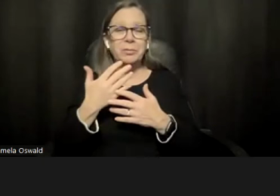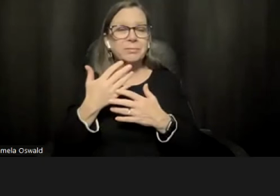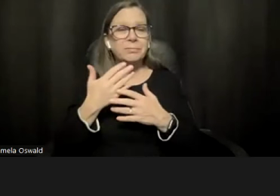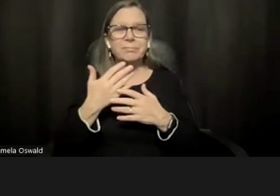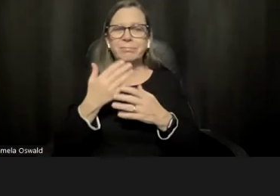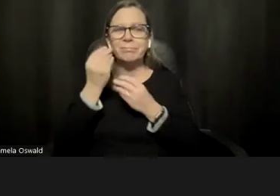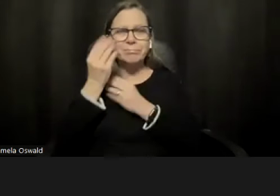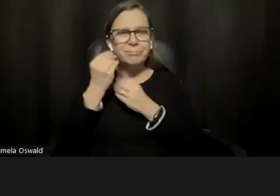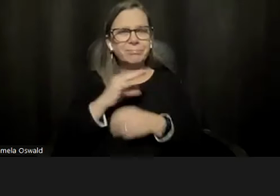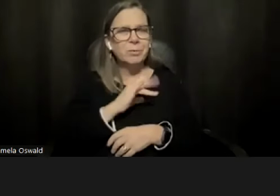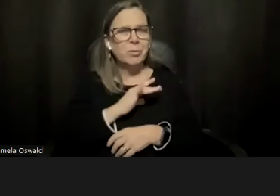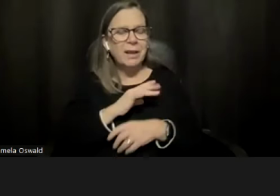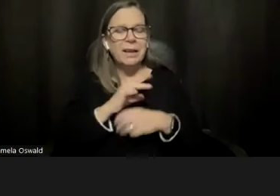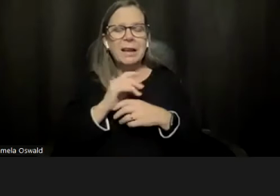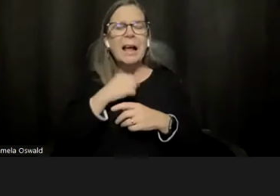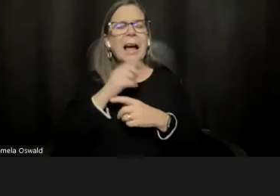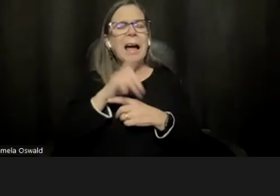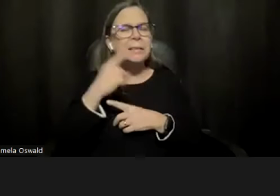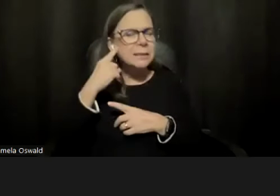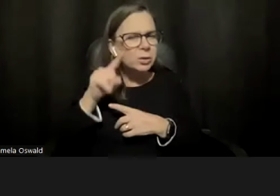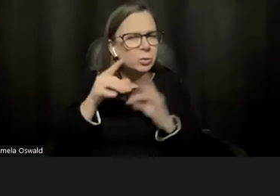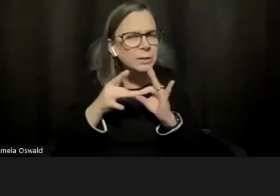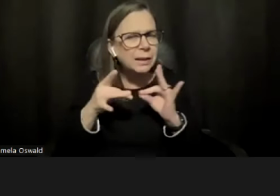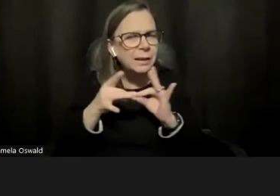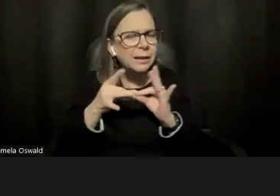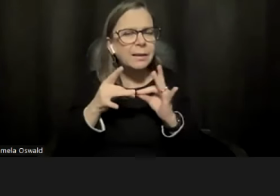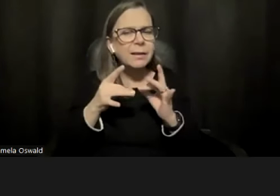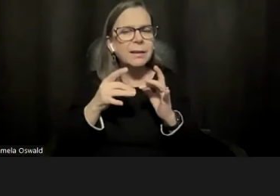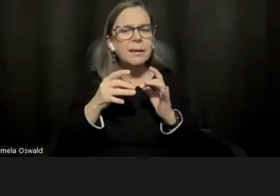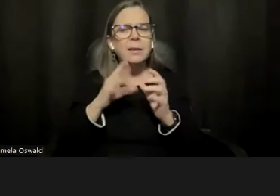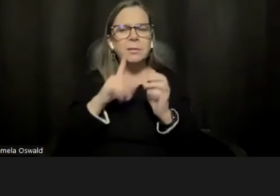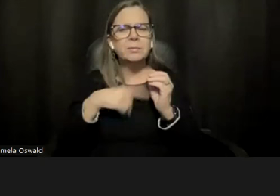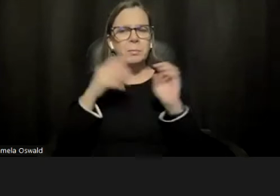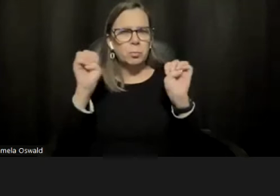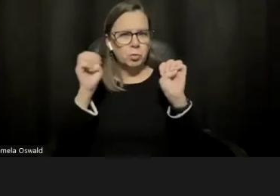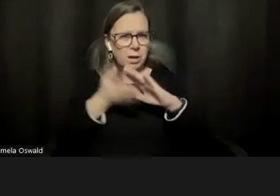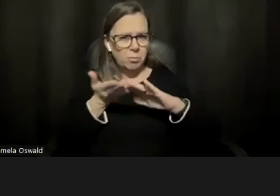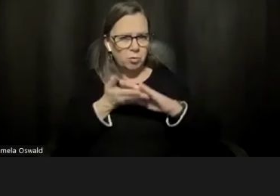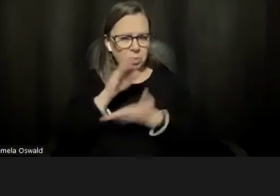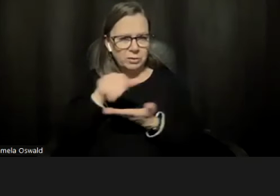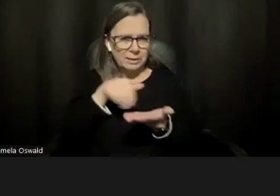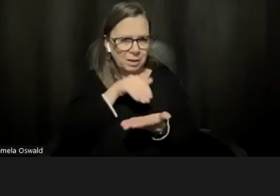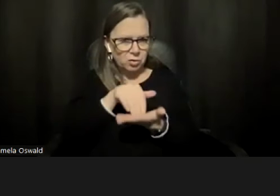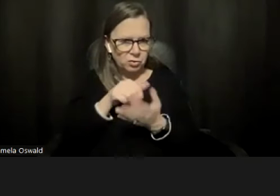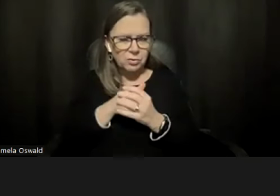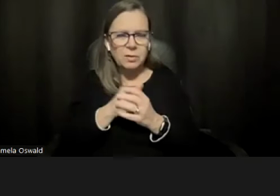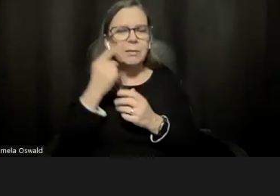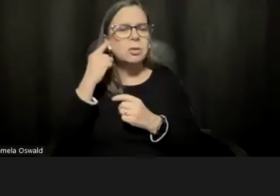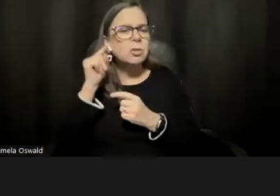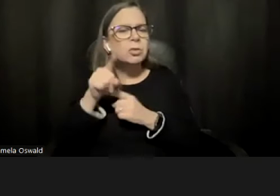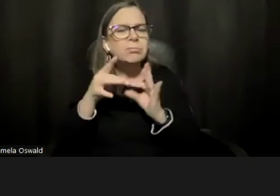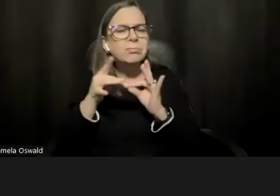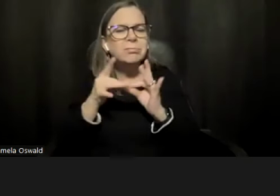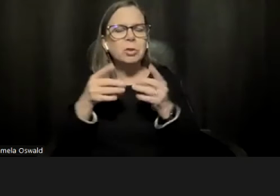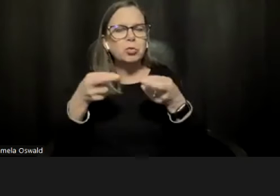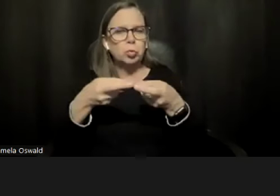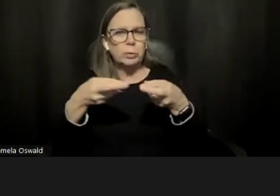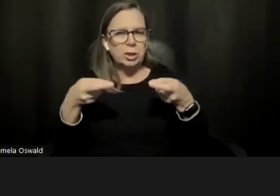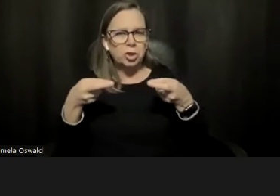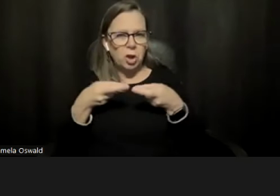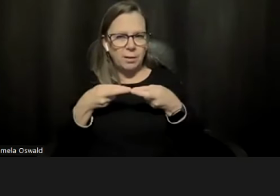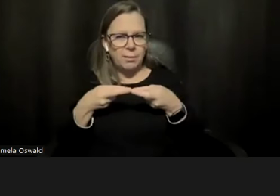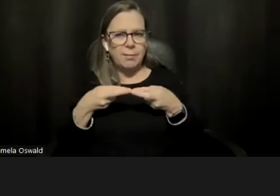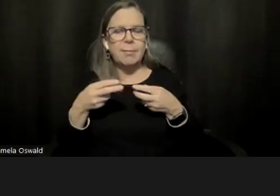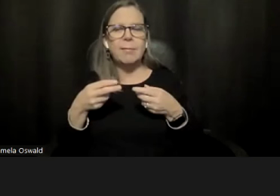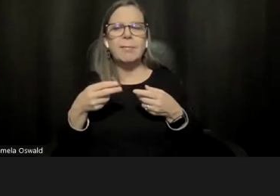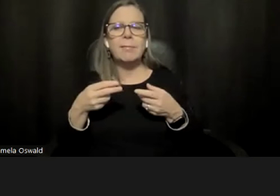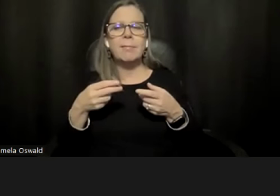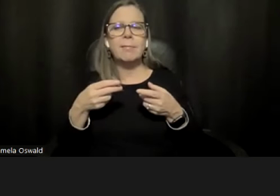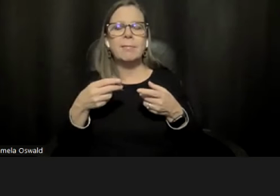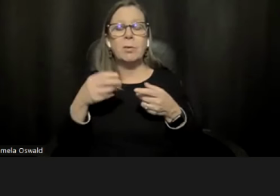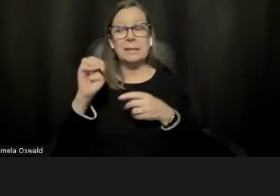I could hear you say, when referencing emergency operations center, I heard you reference regional.